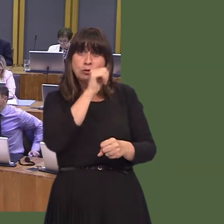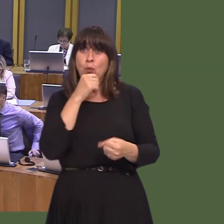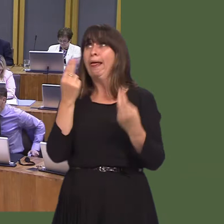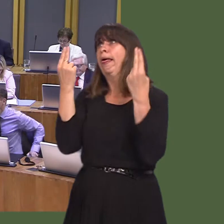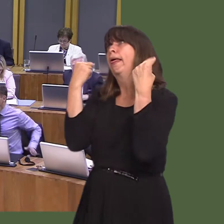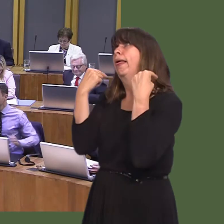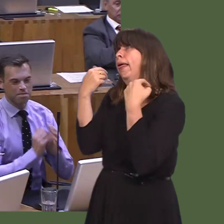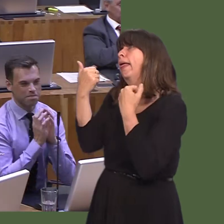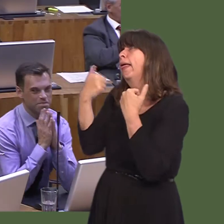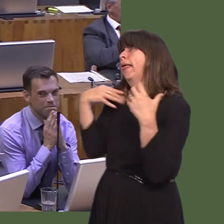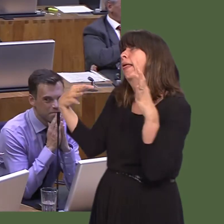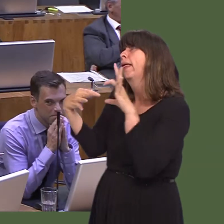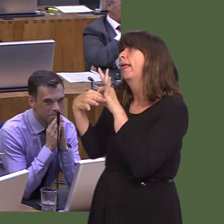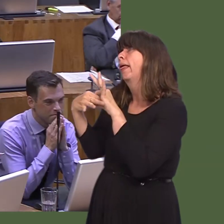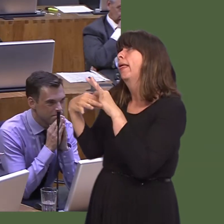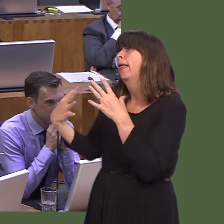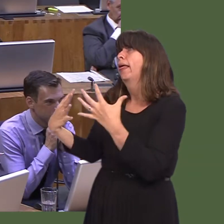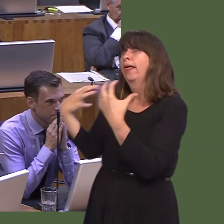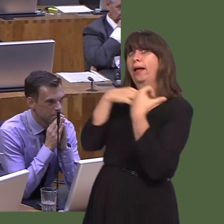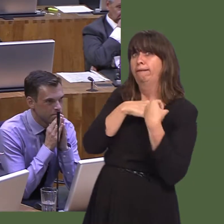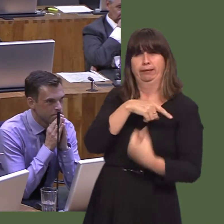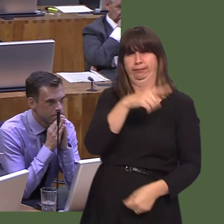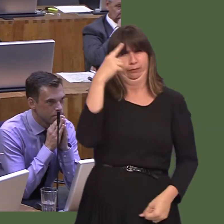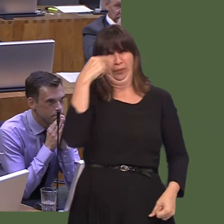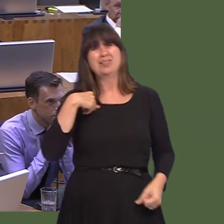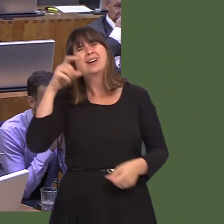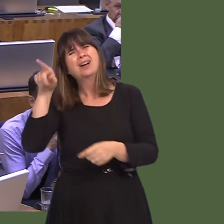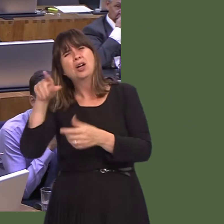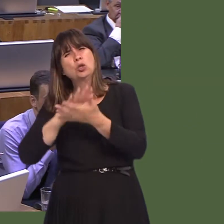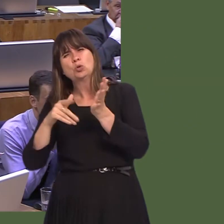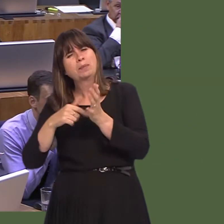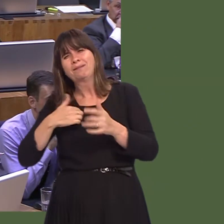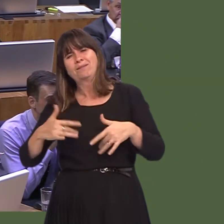those lines. I don't think that Councillor Huw Thomas has approached the Vale of Glamorgan and said,